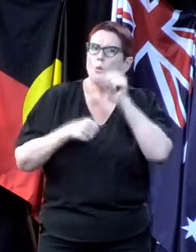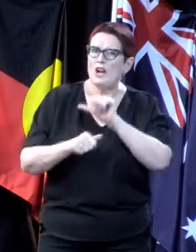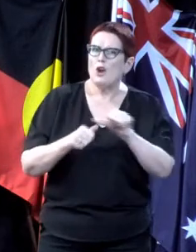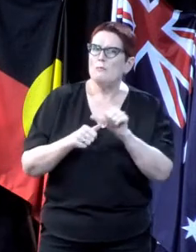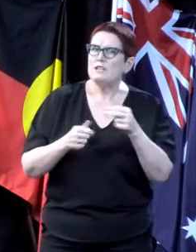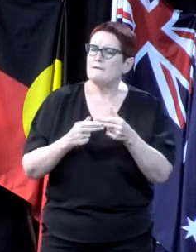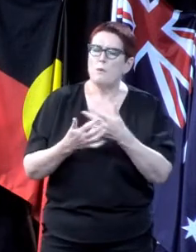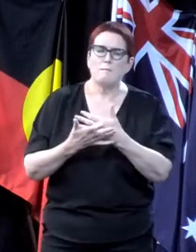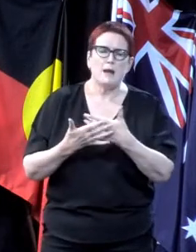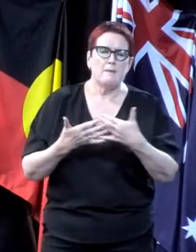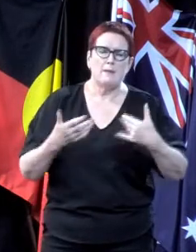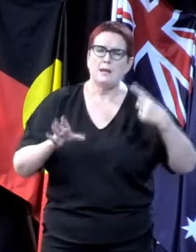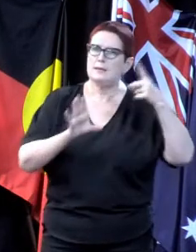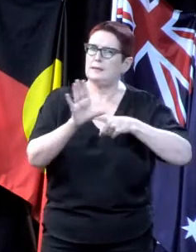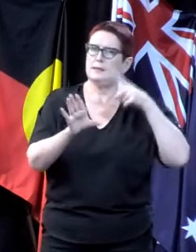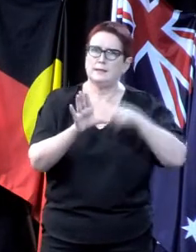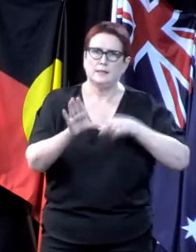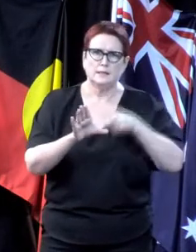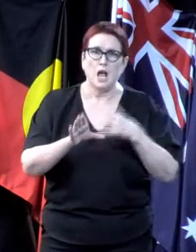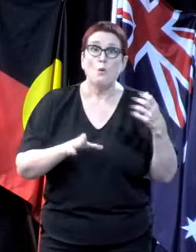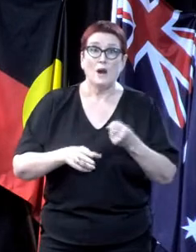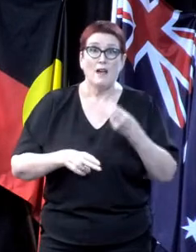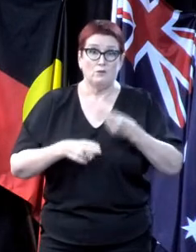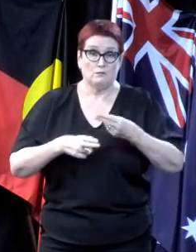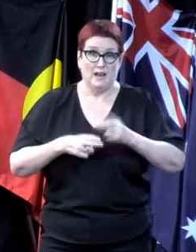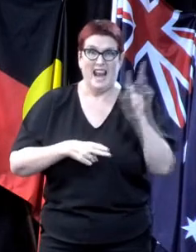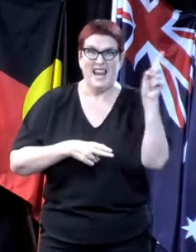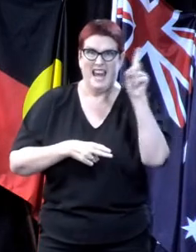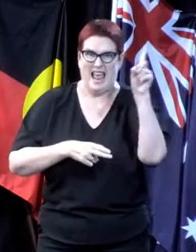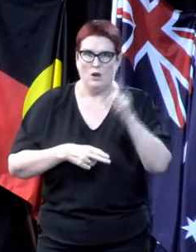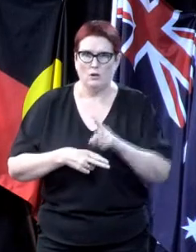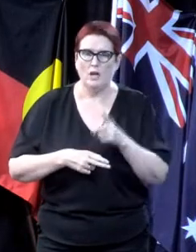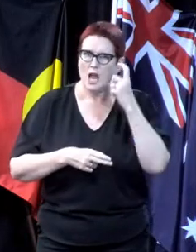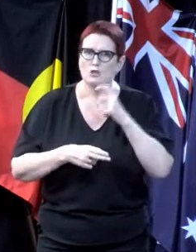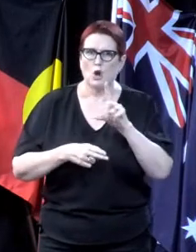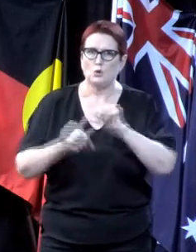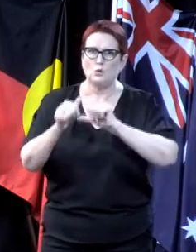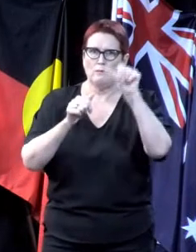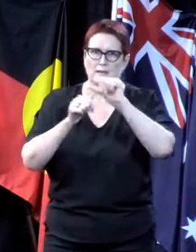We must act with urgency and do better. Thank you, Ms Swancutt.